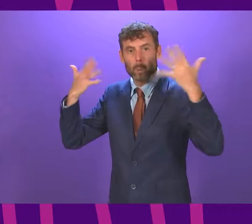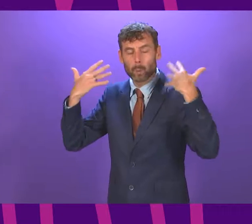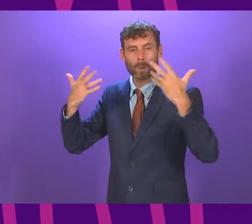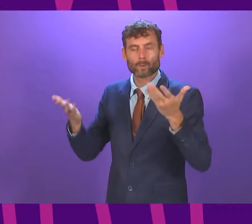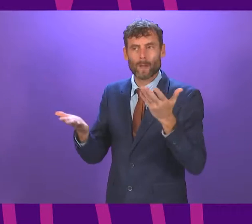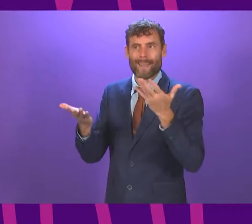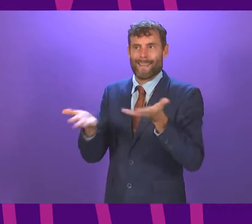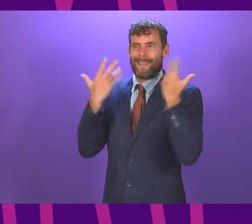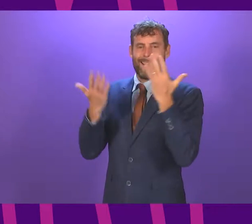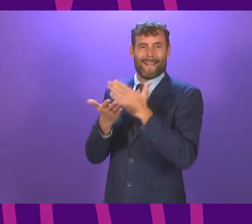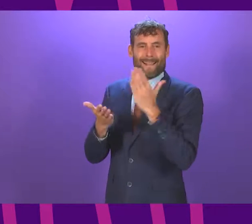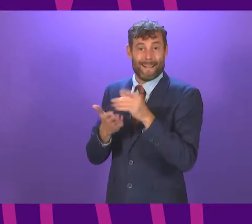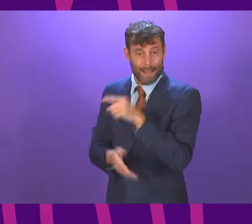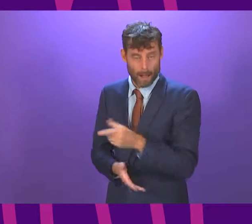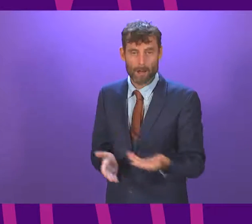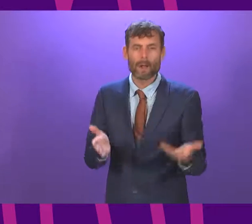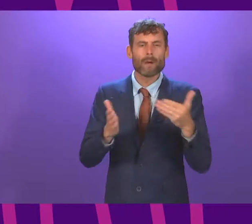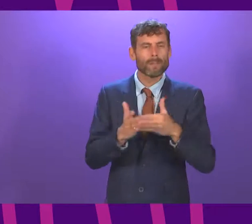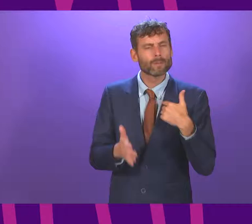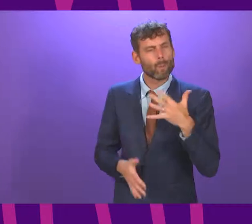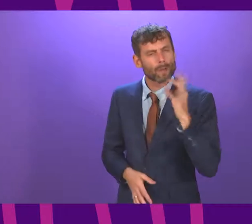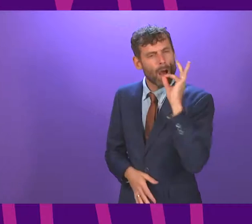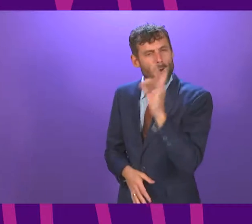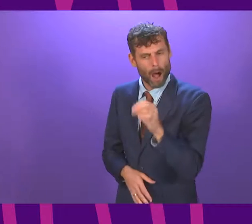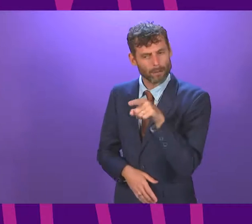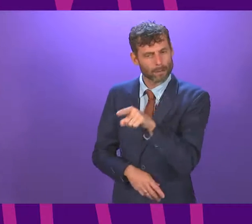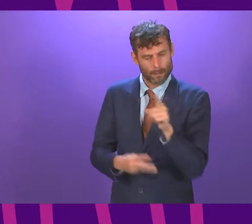booster vaccine programme when the guidance is, as I believe it will be, finalised this week?